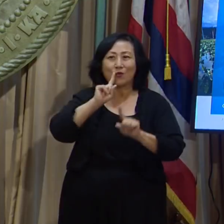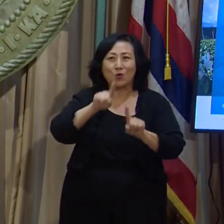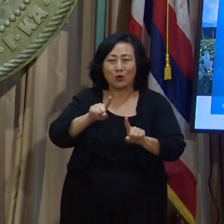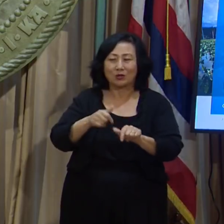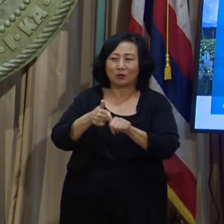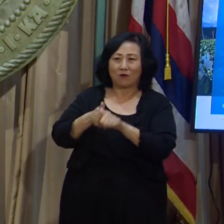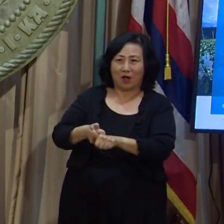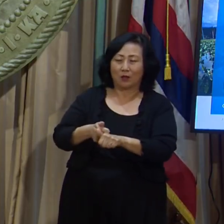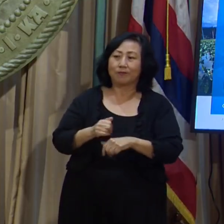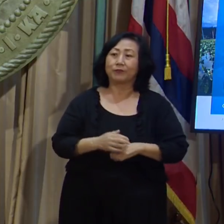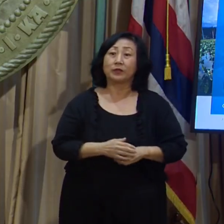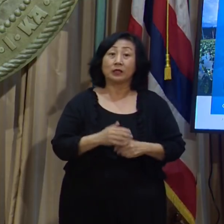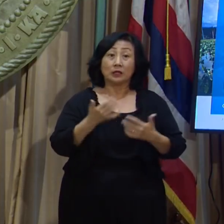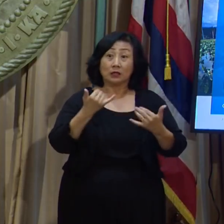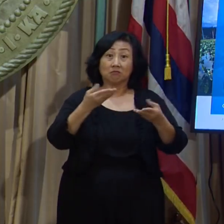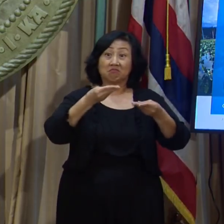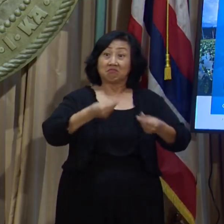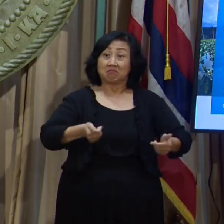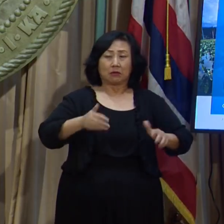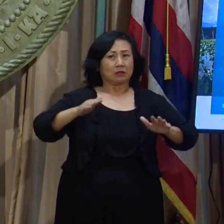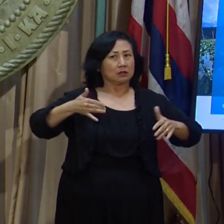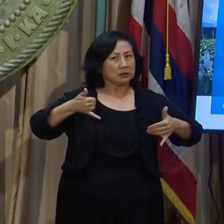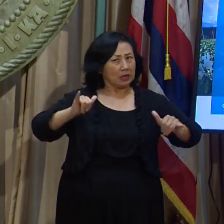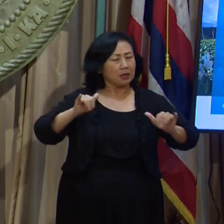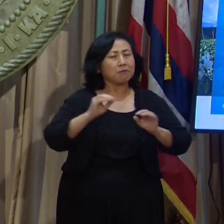WE'RE NOT OUT OF THE WOODS YET.